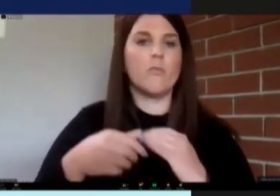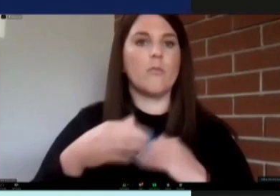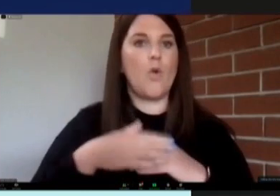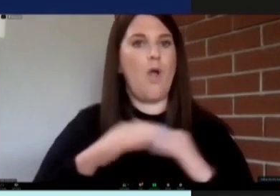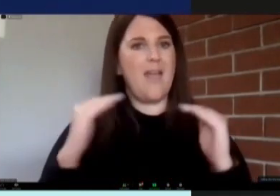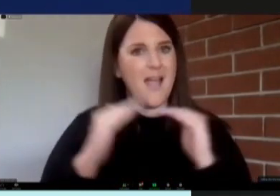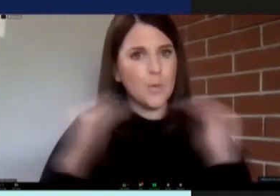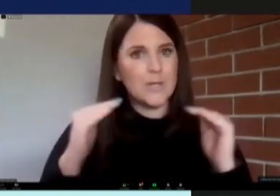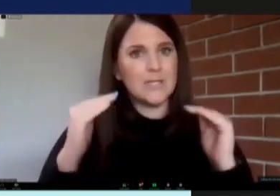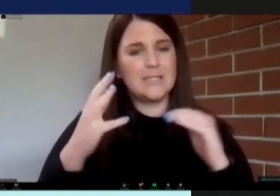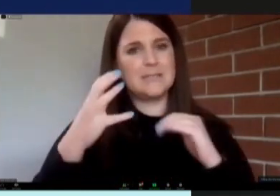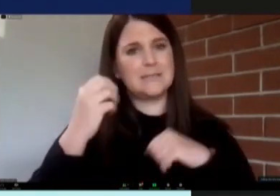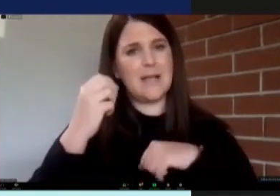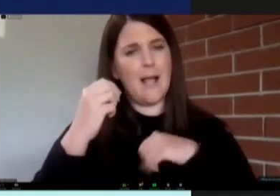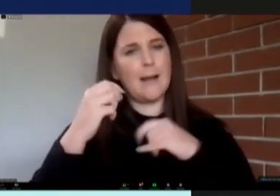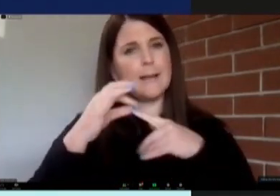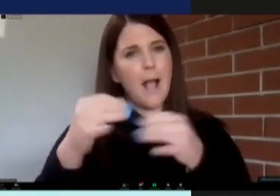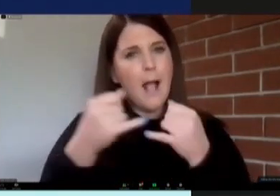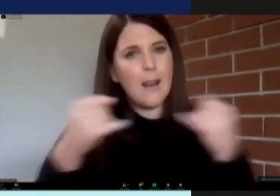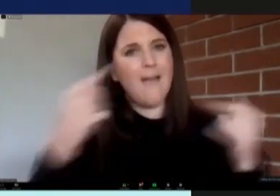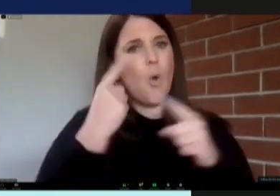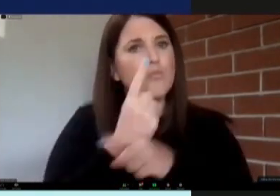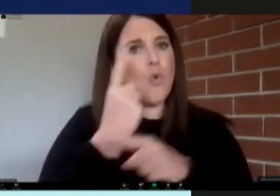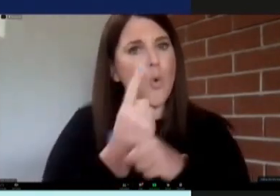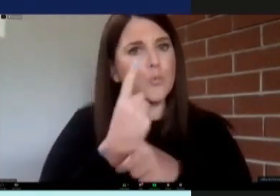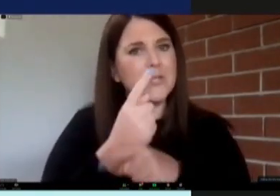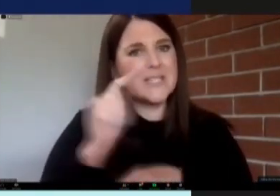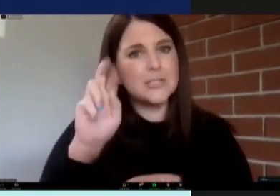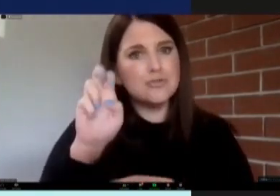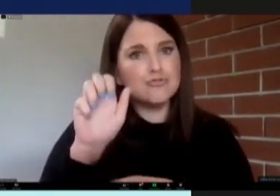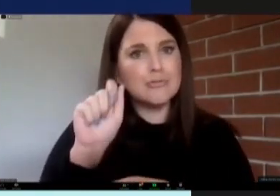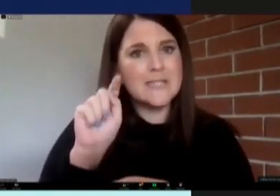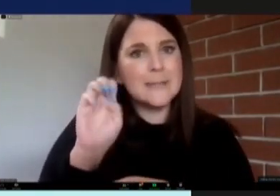guideline and appropriate treatments that predated the pandemic.